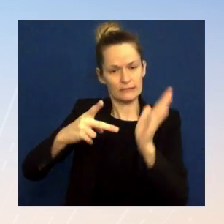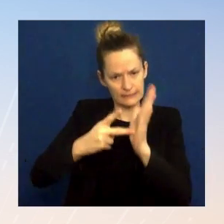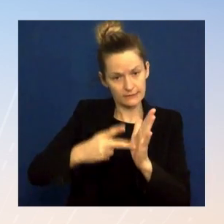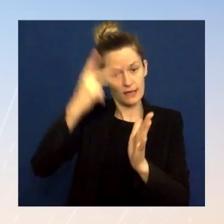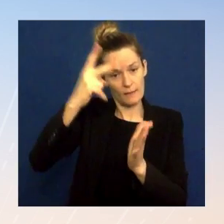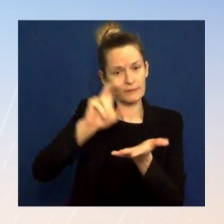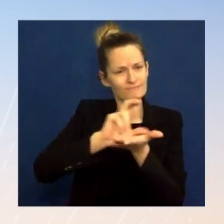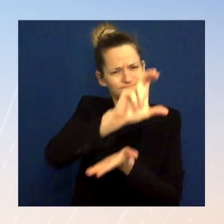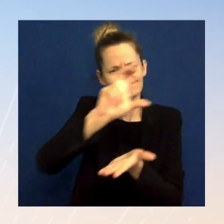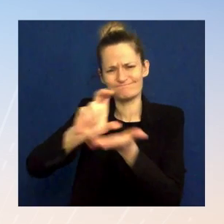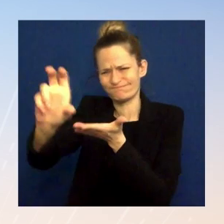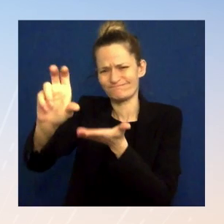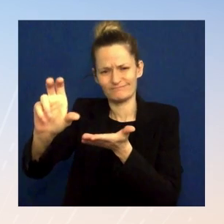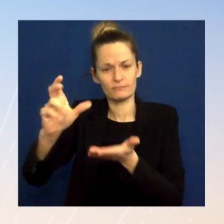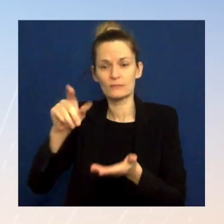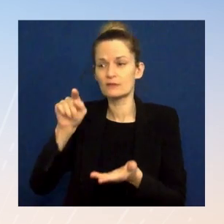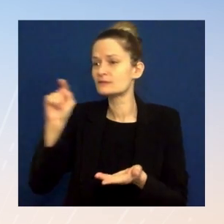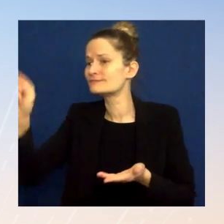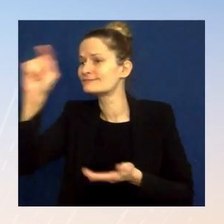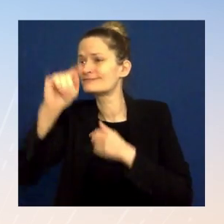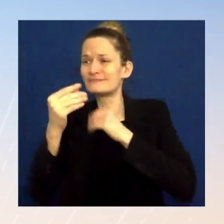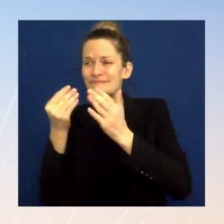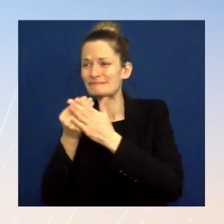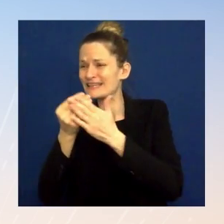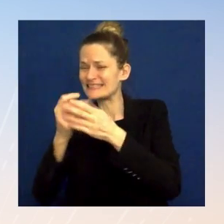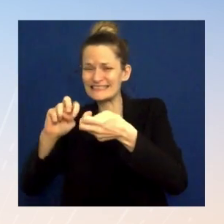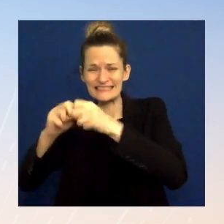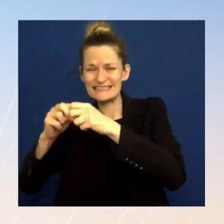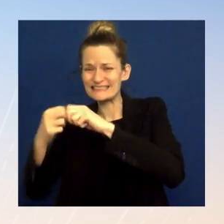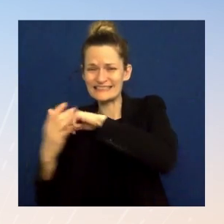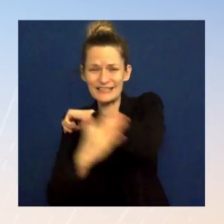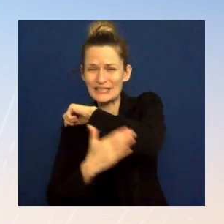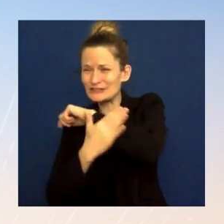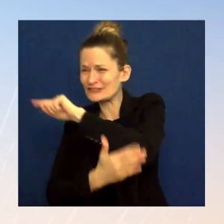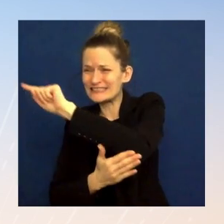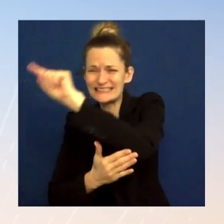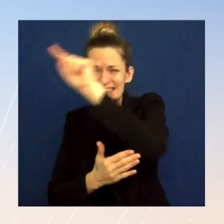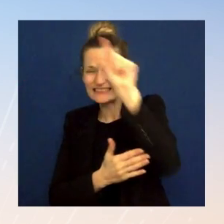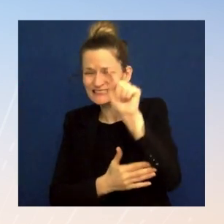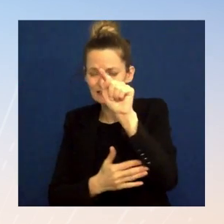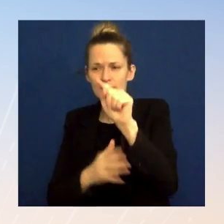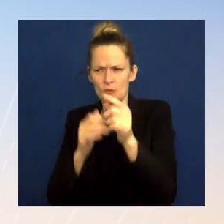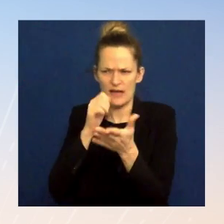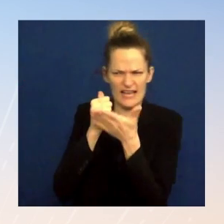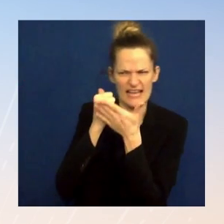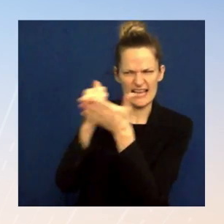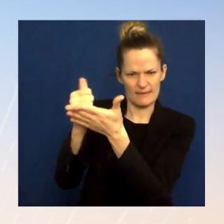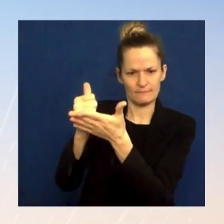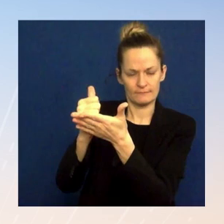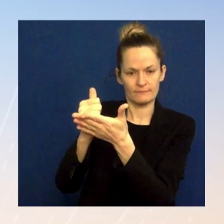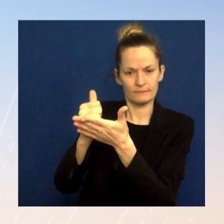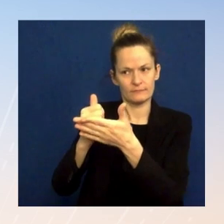We think that is an effective and very affirmative way for us to contribute to the problem that you're talking about. Yeah.